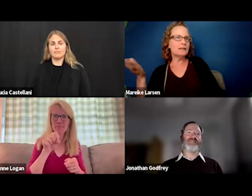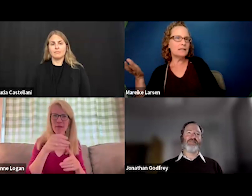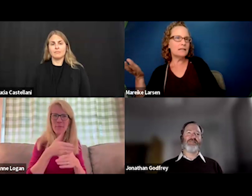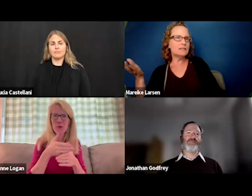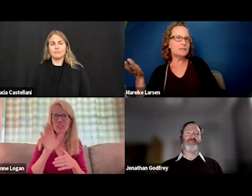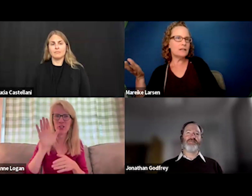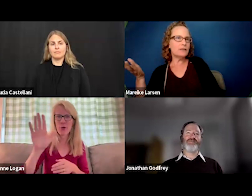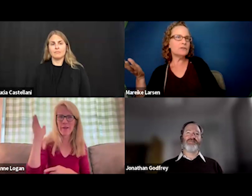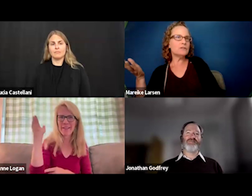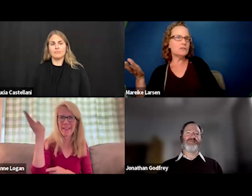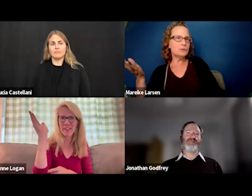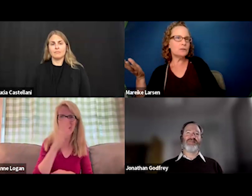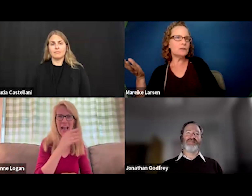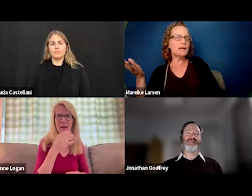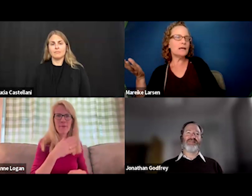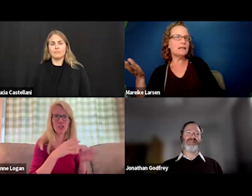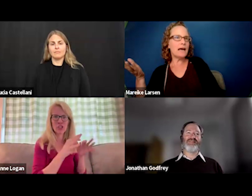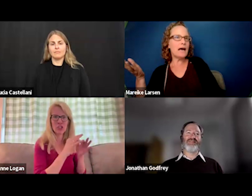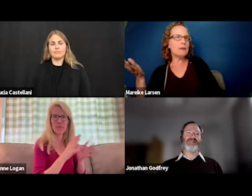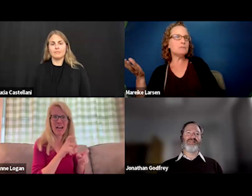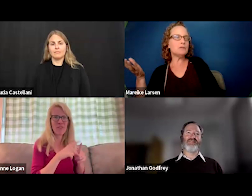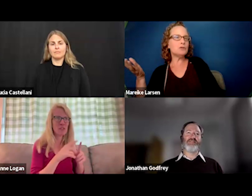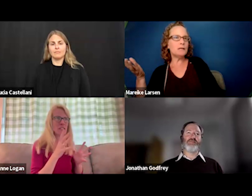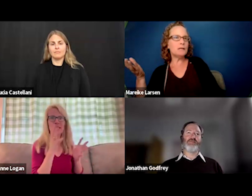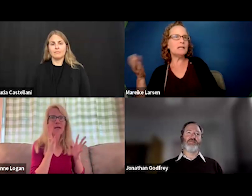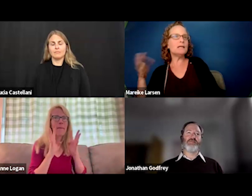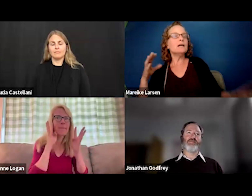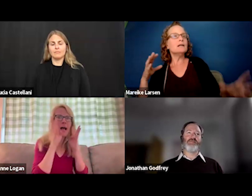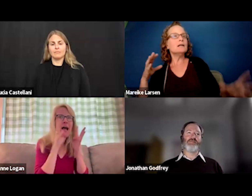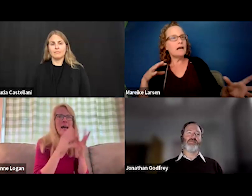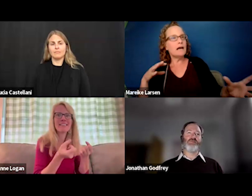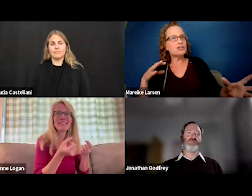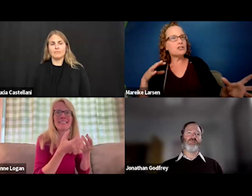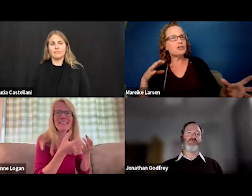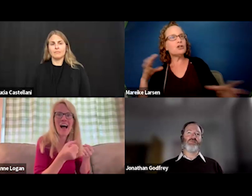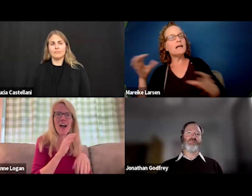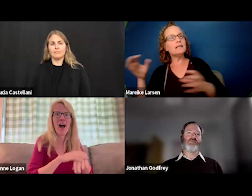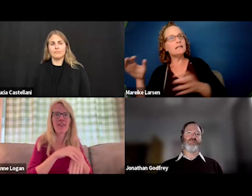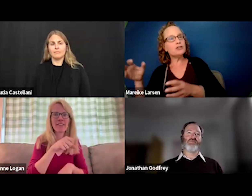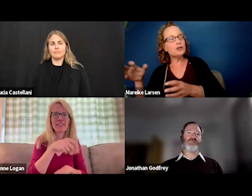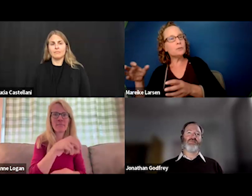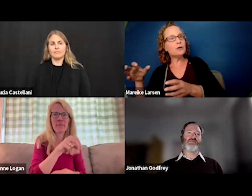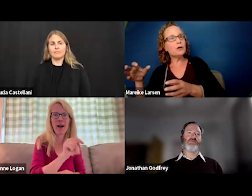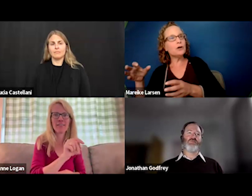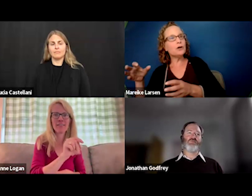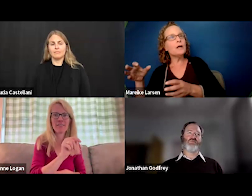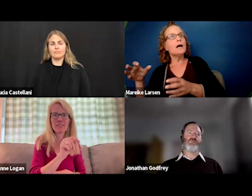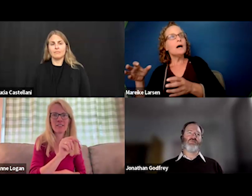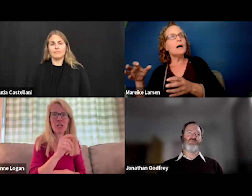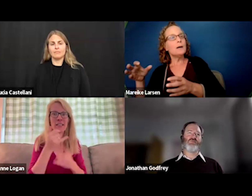the needs of a deaf student and the gaps between the lecture and the interpreter